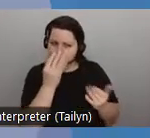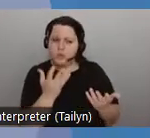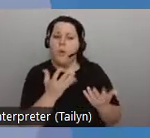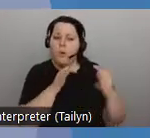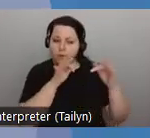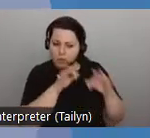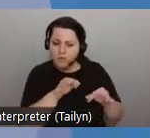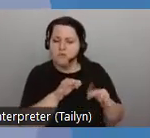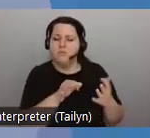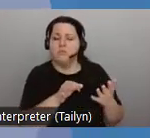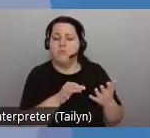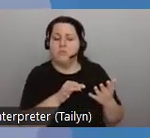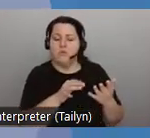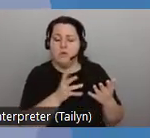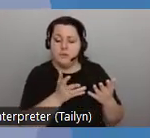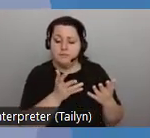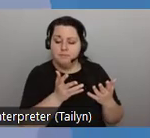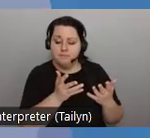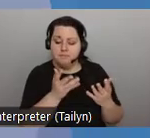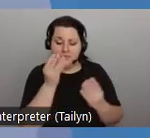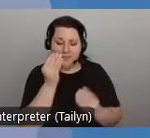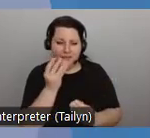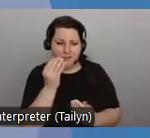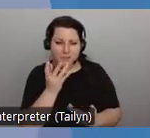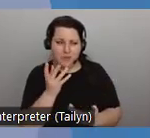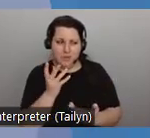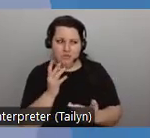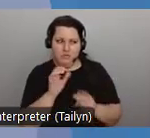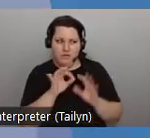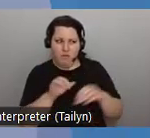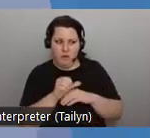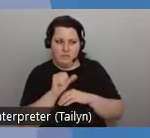And at least that way user can still get the information they need such as instructions